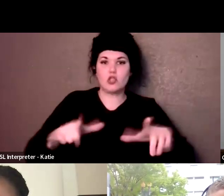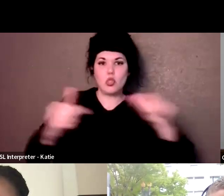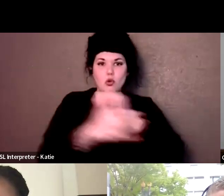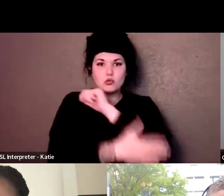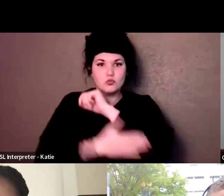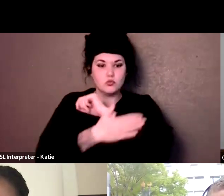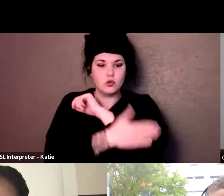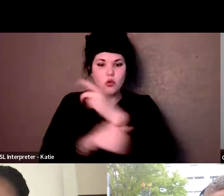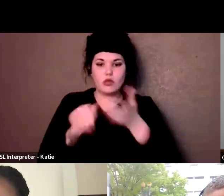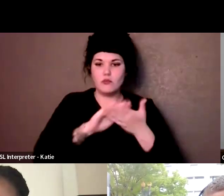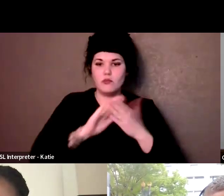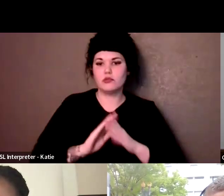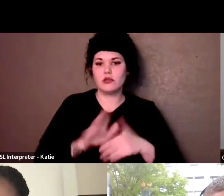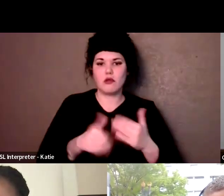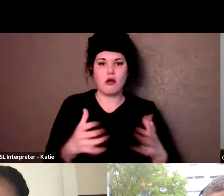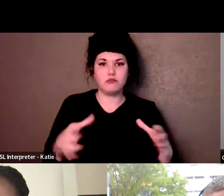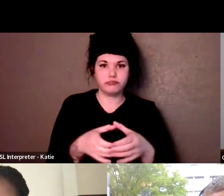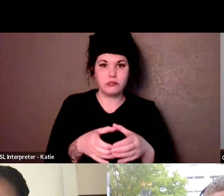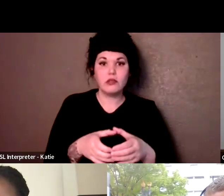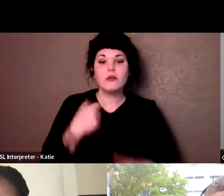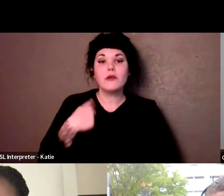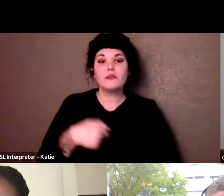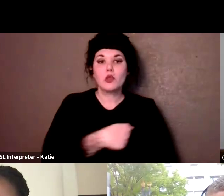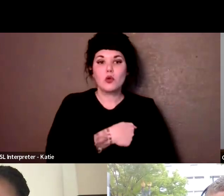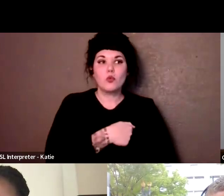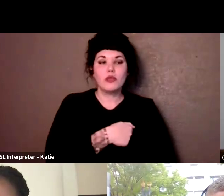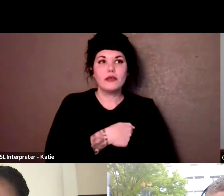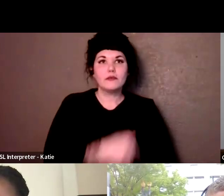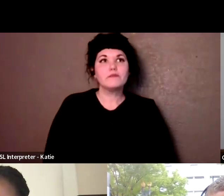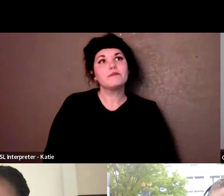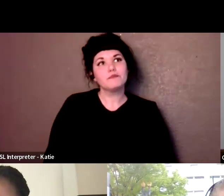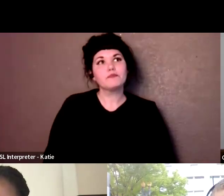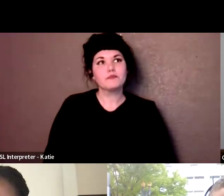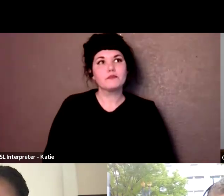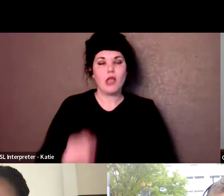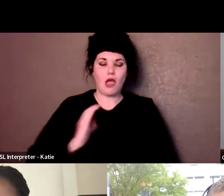are a bit part of being led by peers is that we have a bit more, not than anyone else,